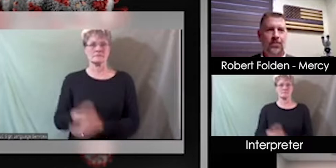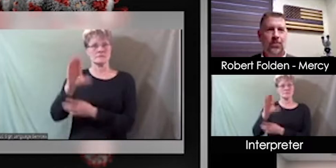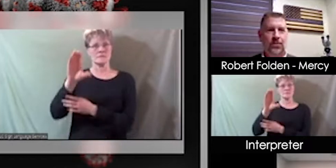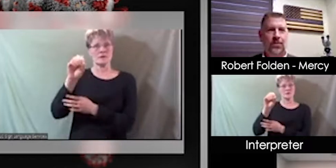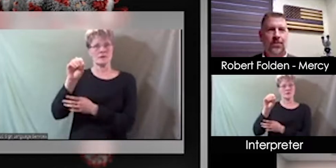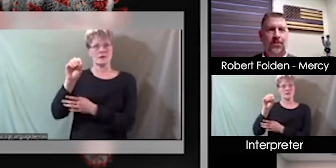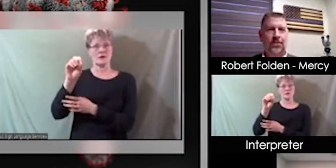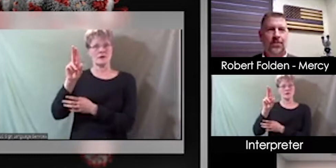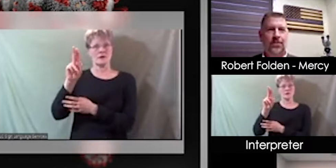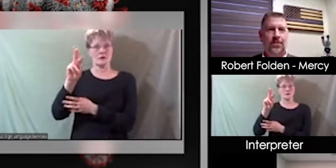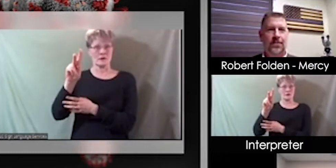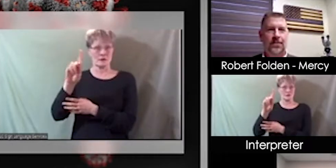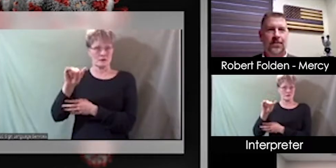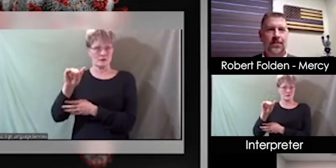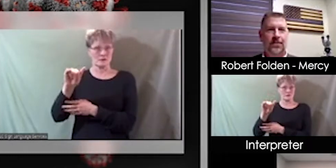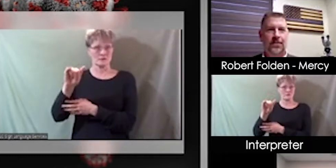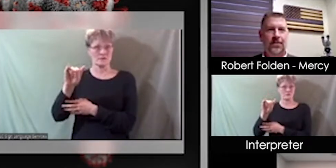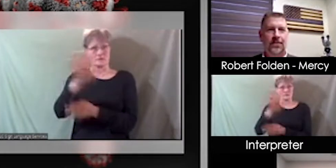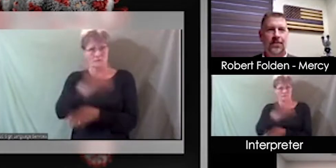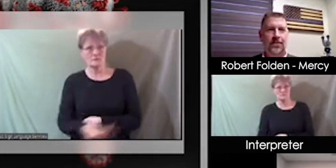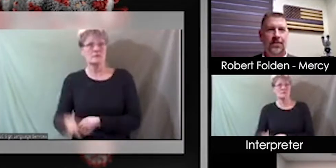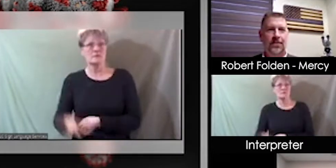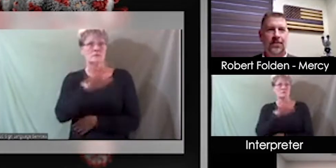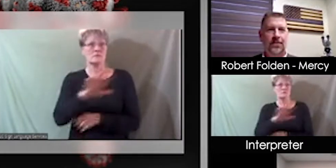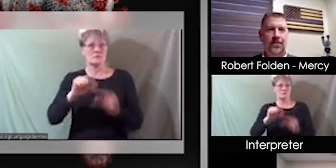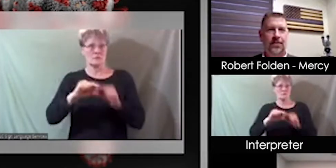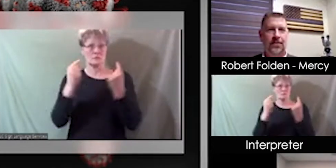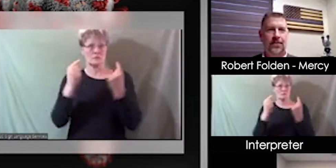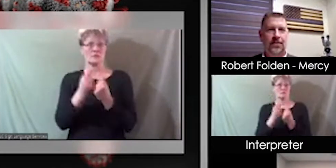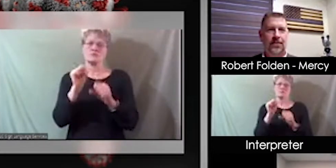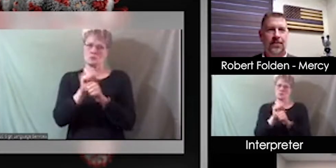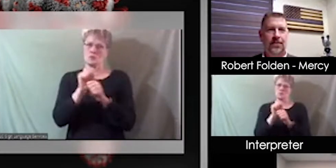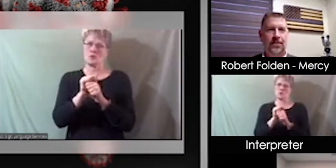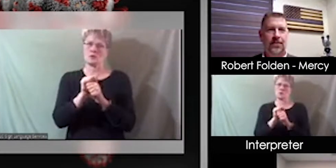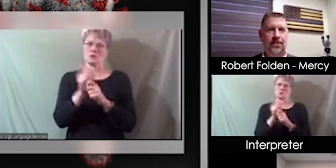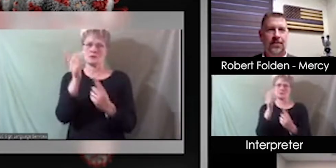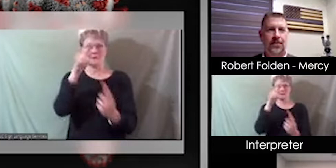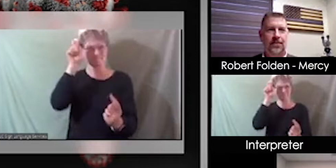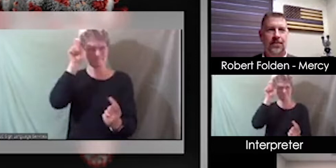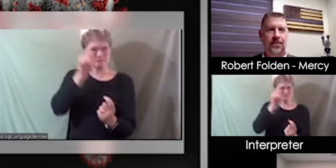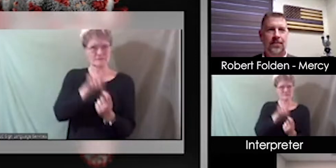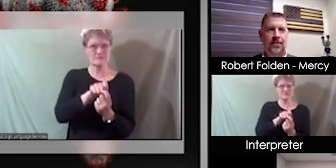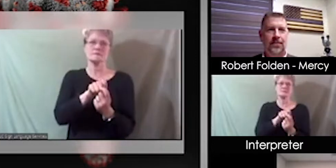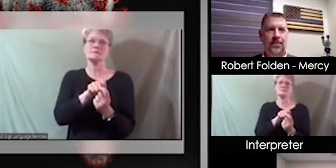working on that specific issue, including our Director, Donnell, and